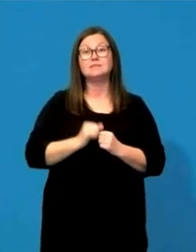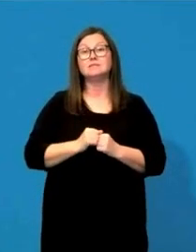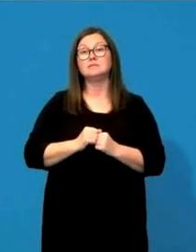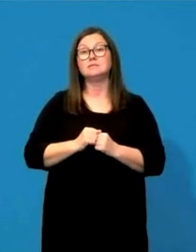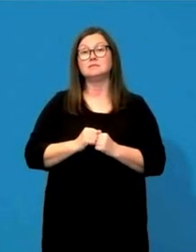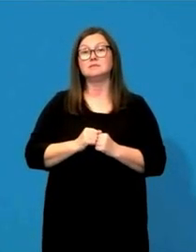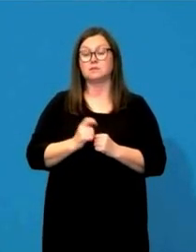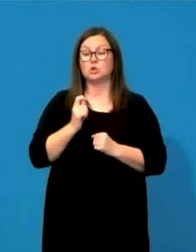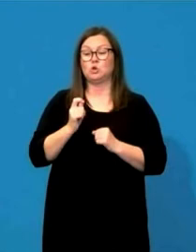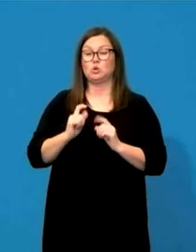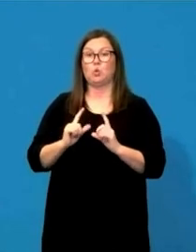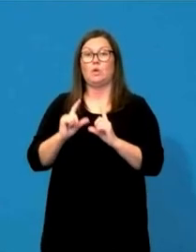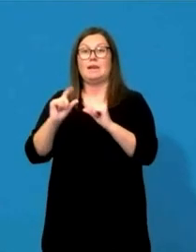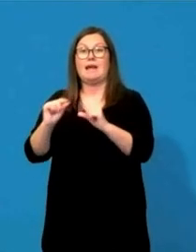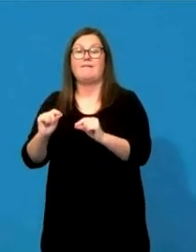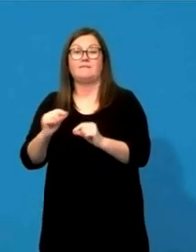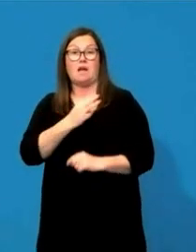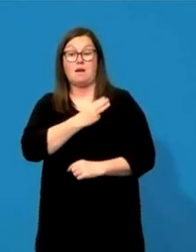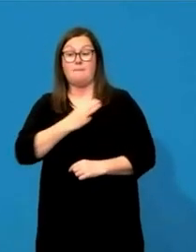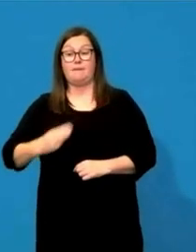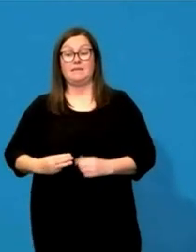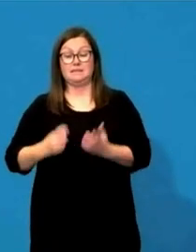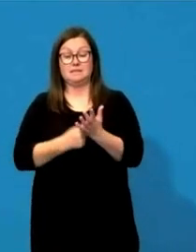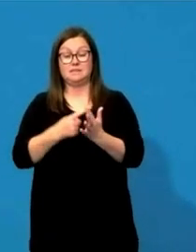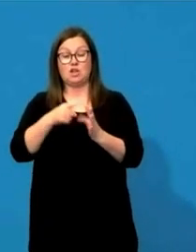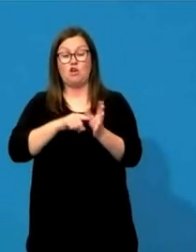and received our report and we didn't hear anything back from them.